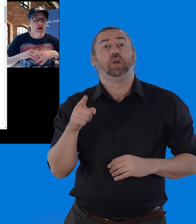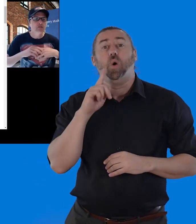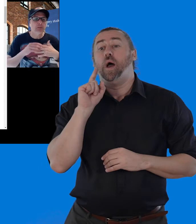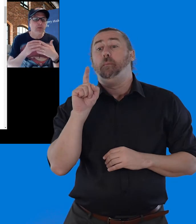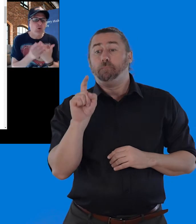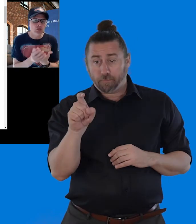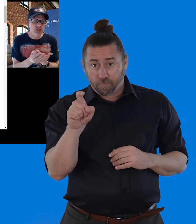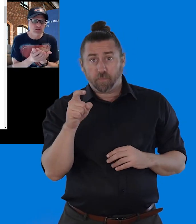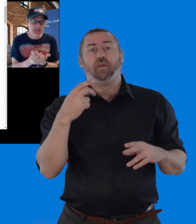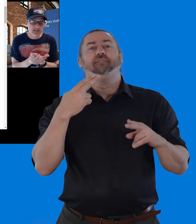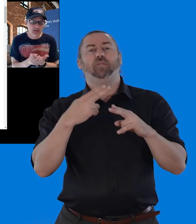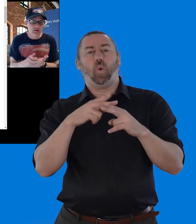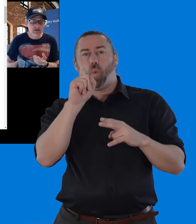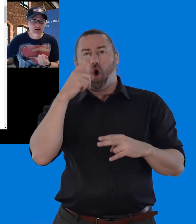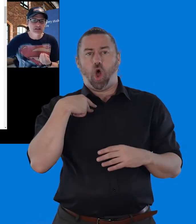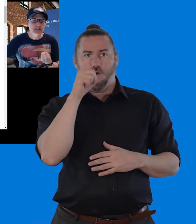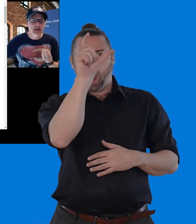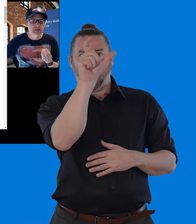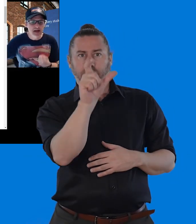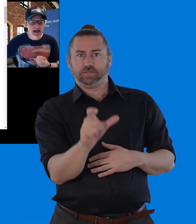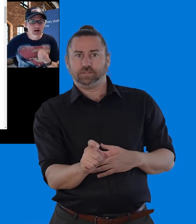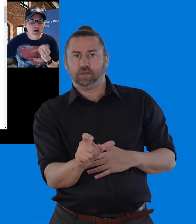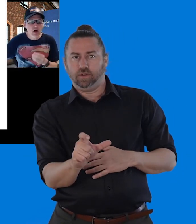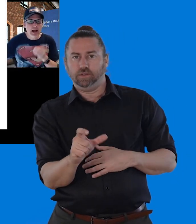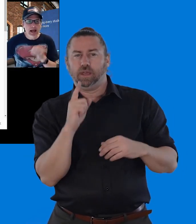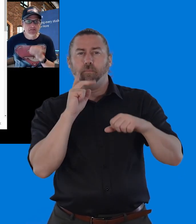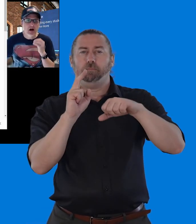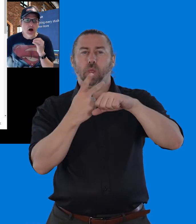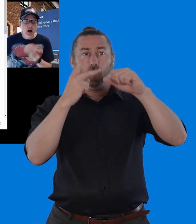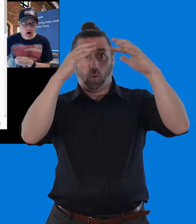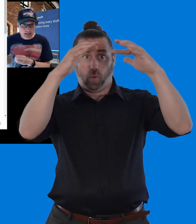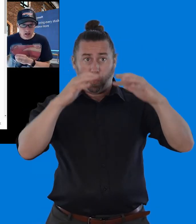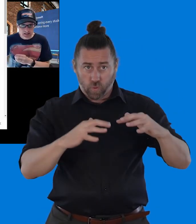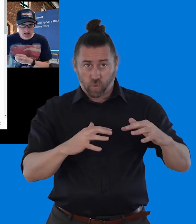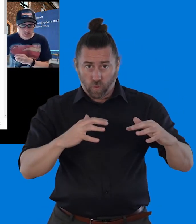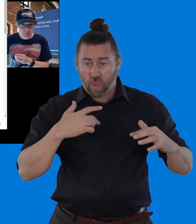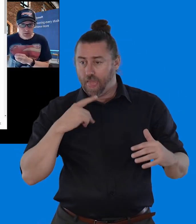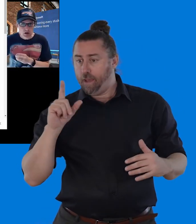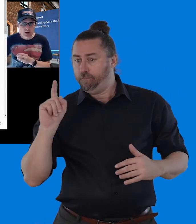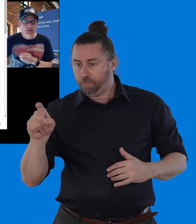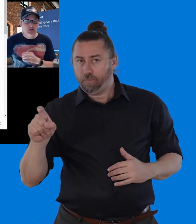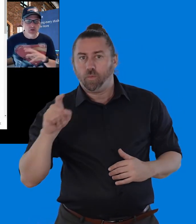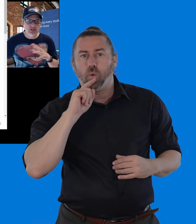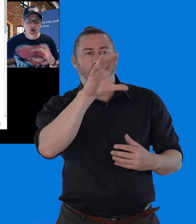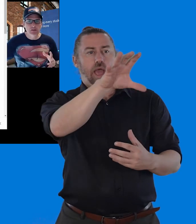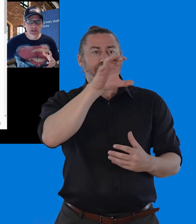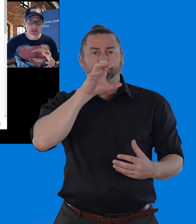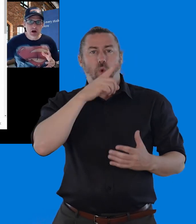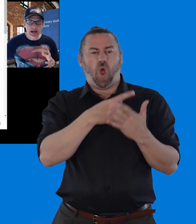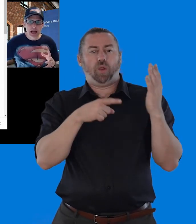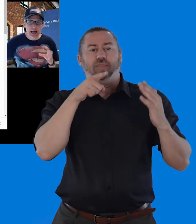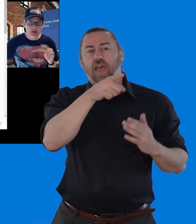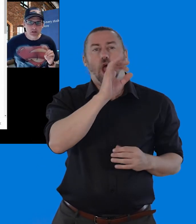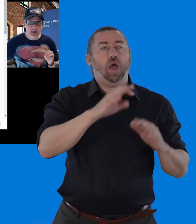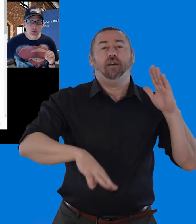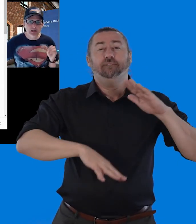for the portion of text and graphics that I have highlighted. Alright. So it's not the entire article anymore.